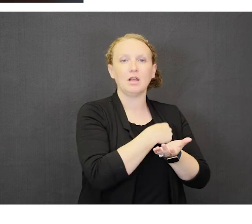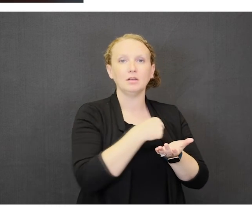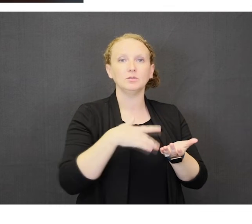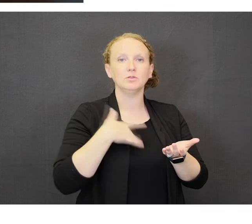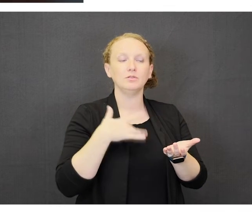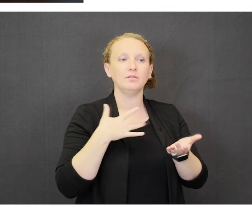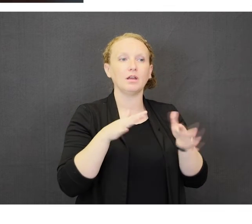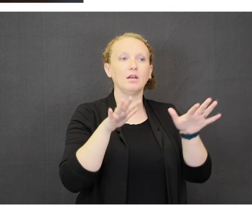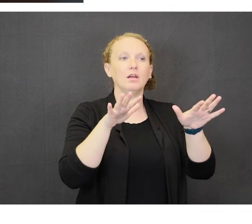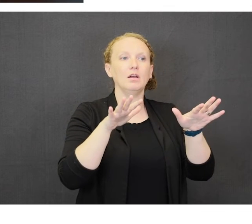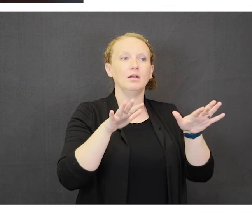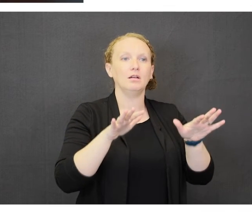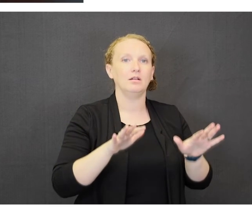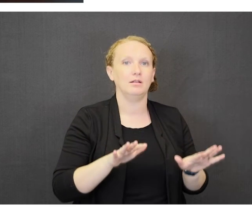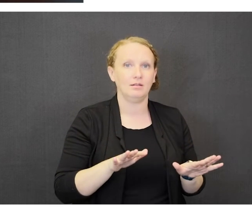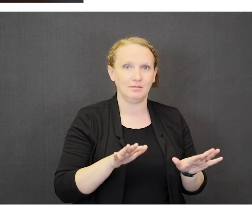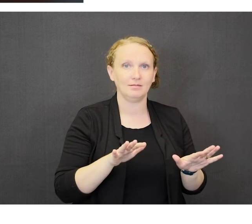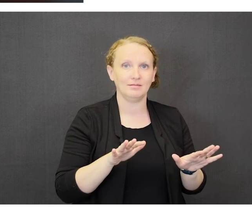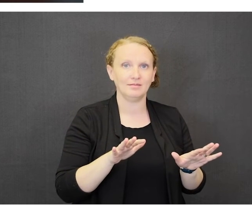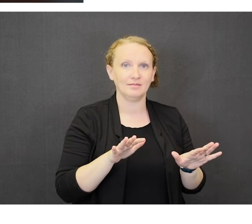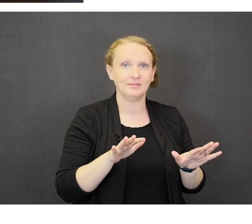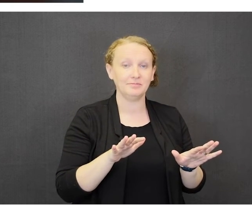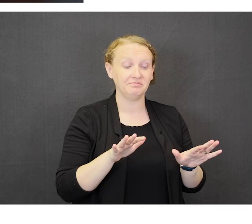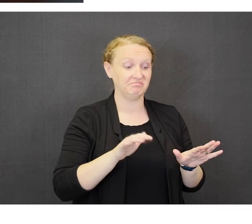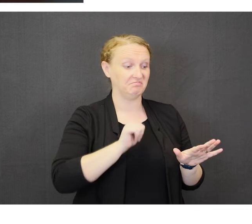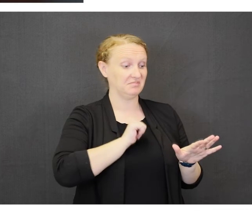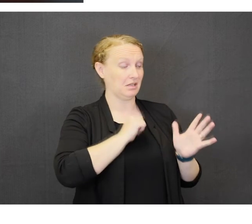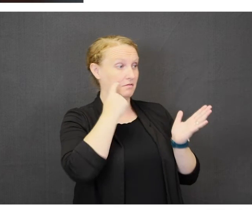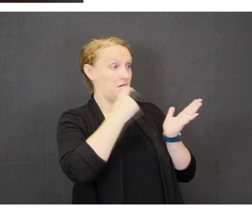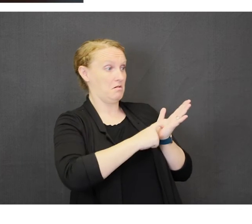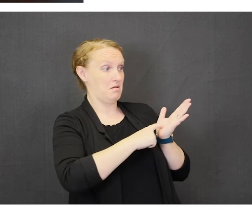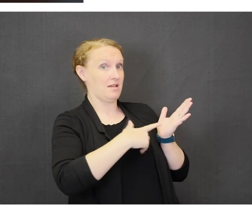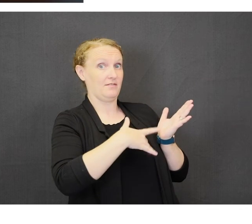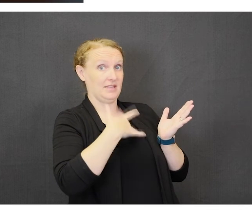aware of ourselves in the moment and then to regulate through it